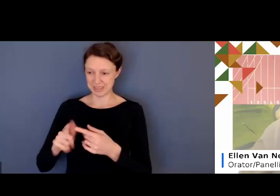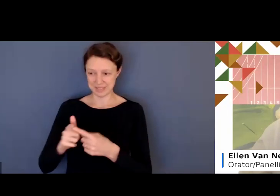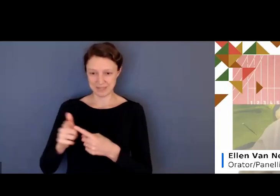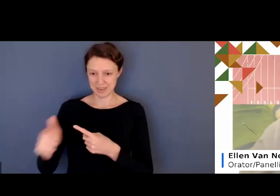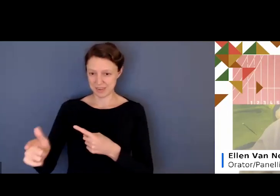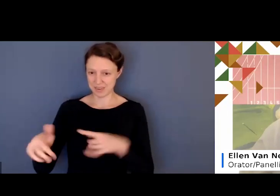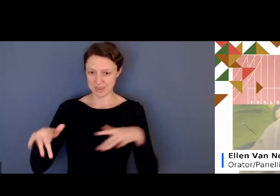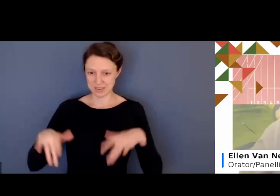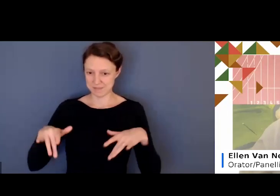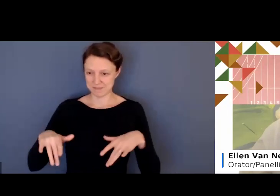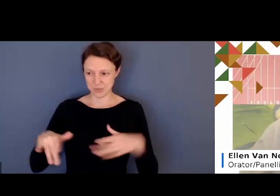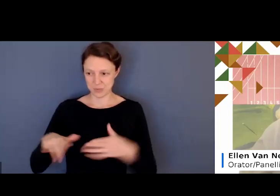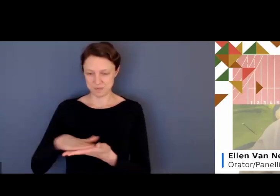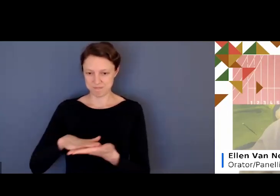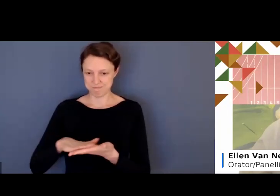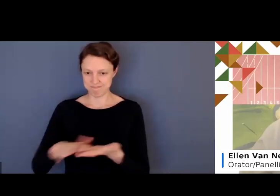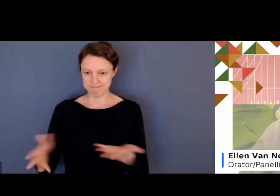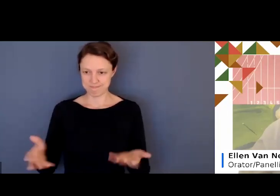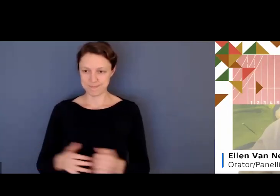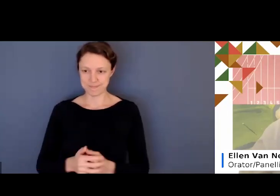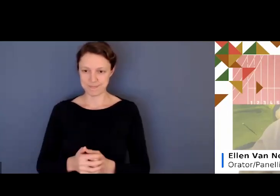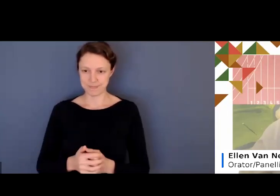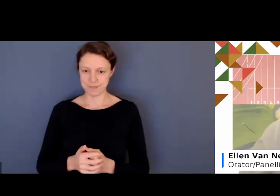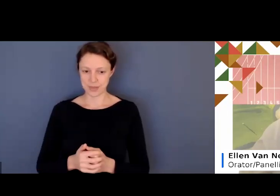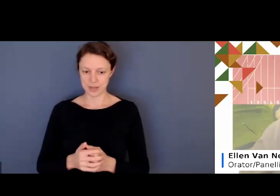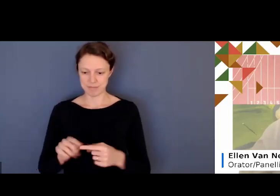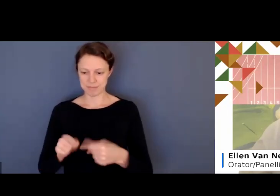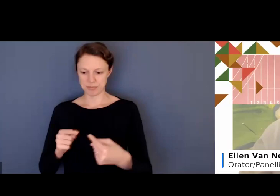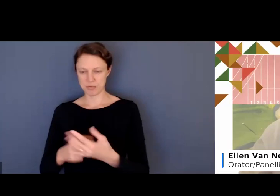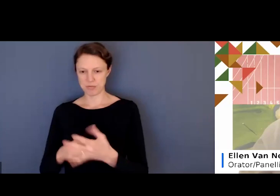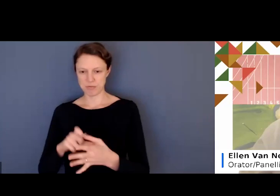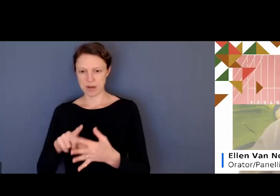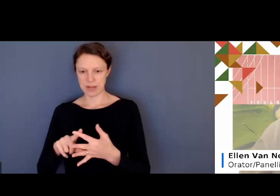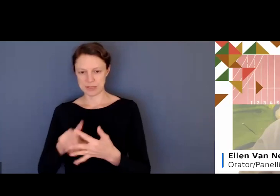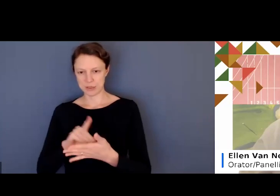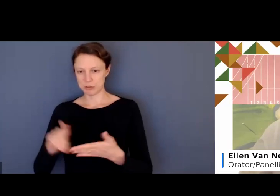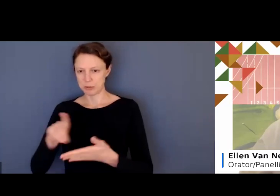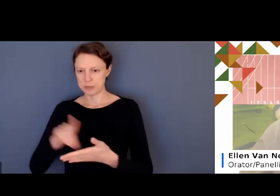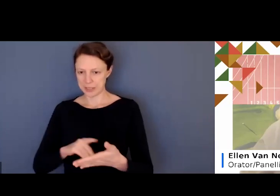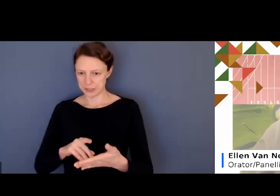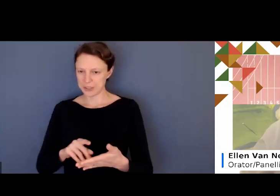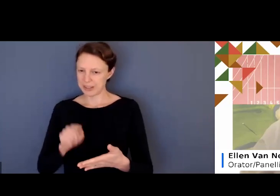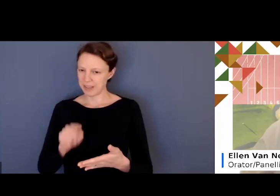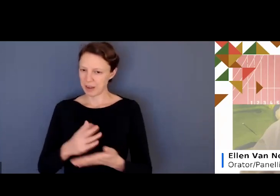This racism reflects societal attitudes. Yet we should not accept racism